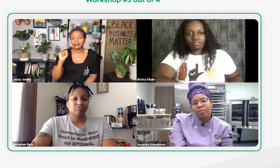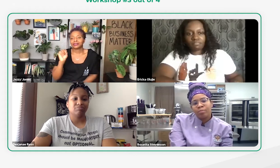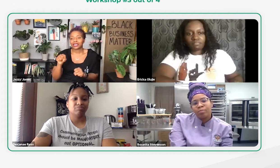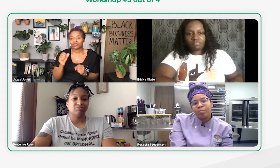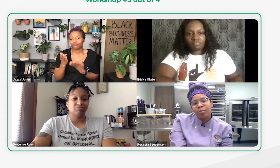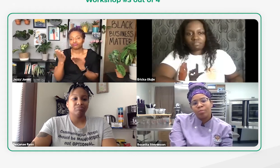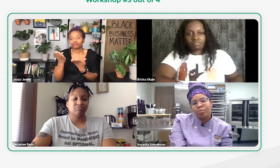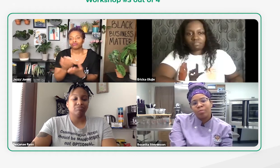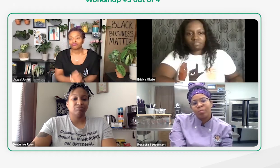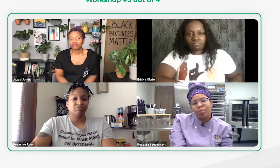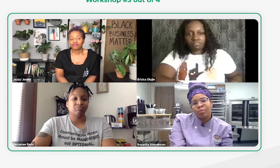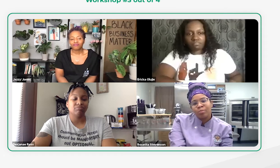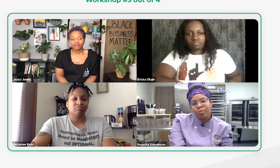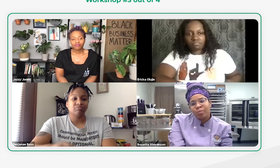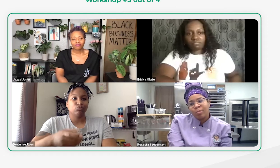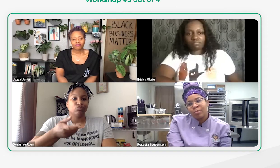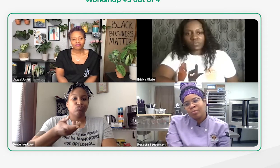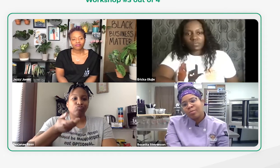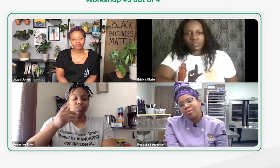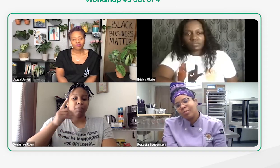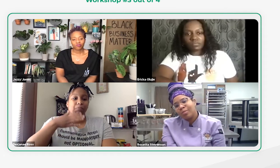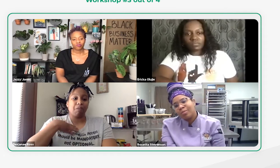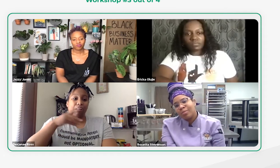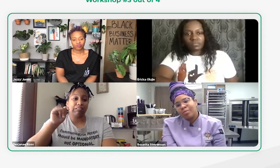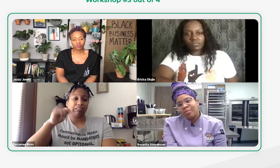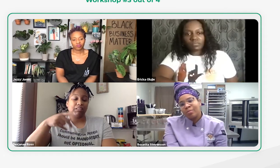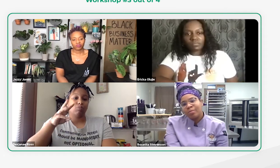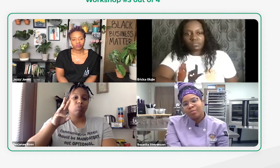and businesses what would you recommend? >> Desjunae